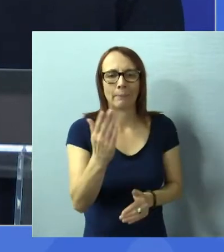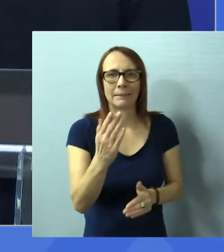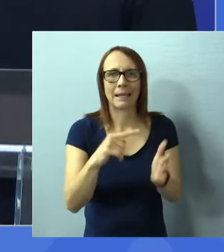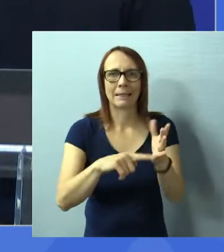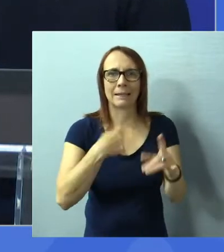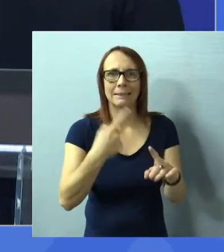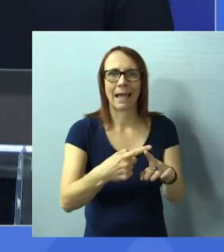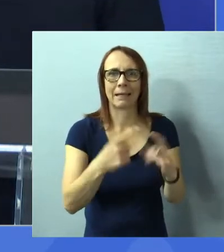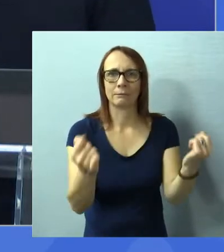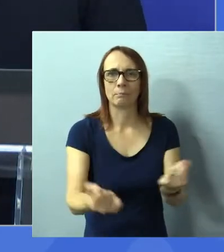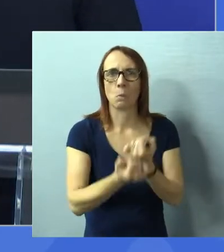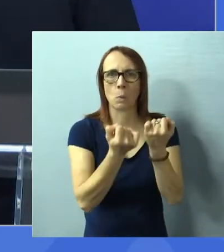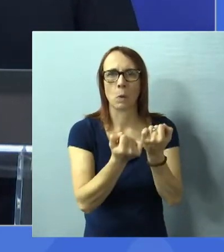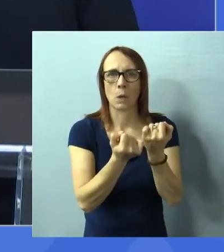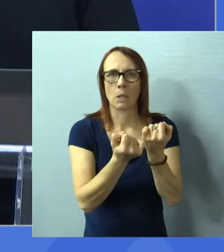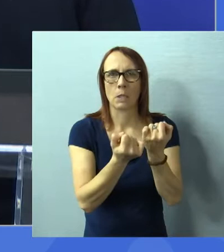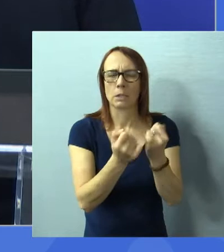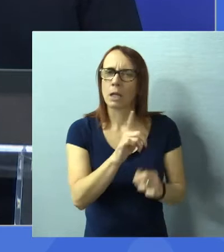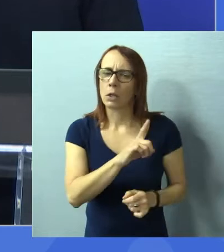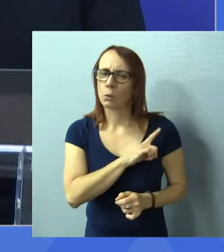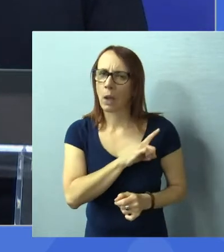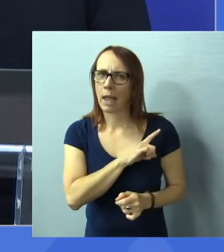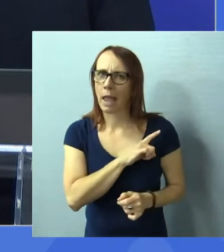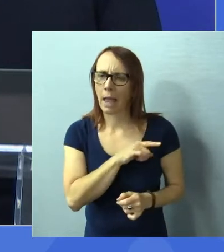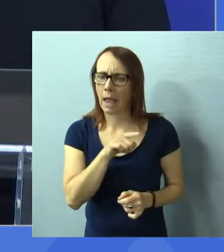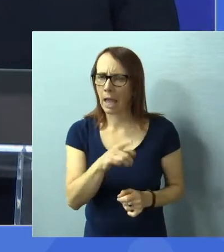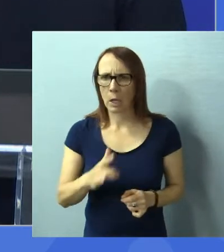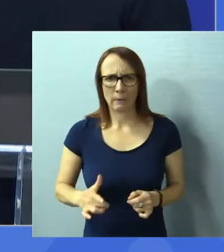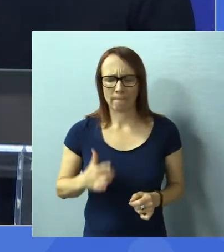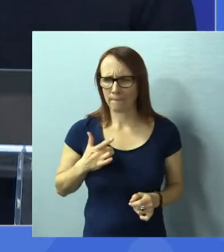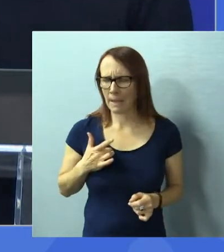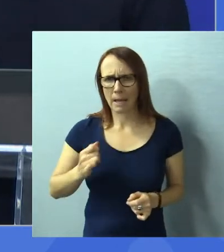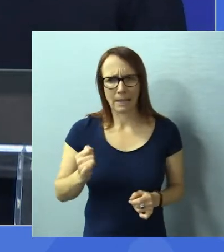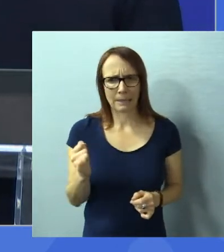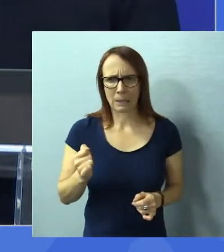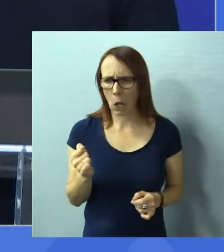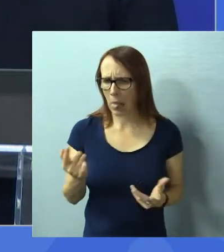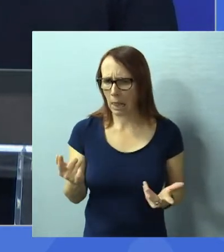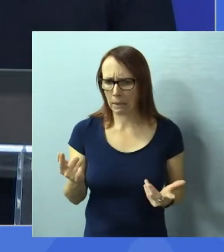reaction to what was perceived to be a democratic deficit whereby let's say